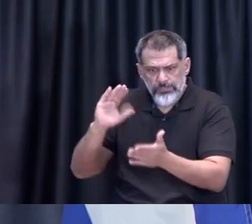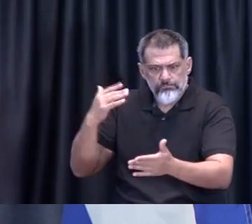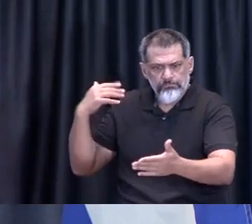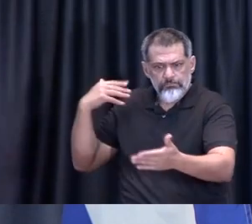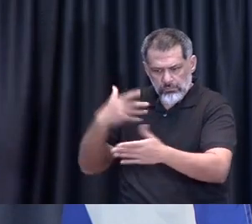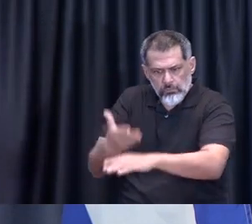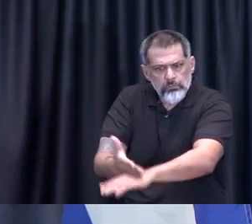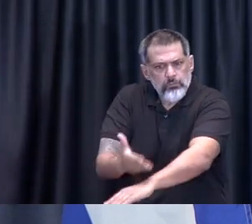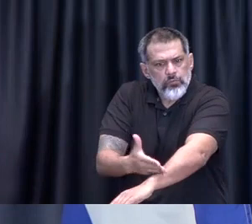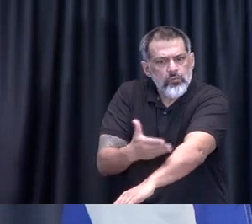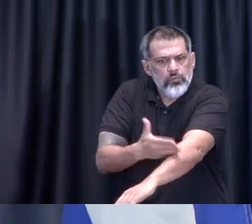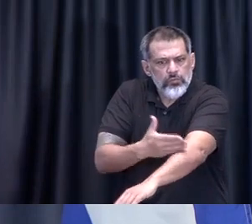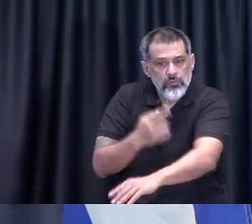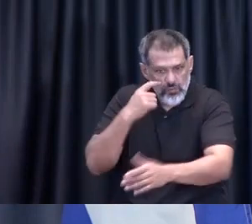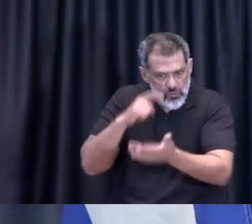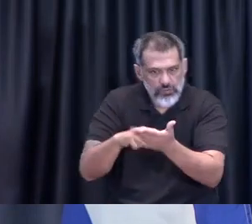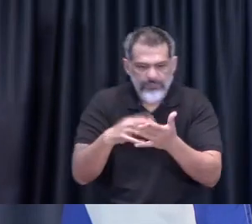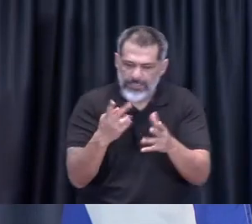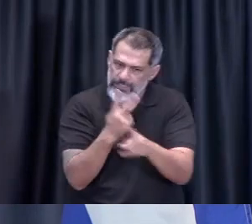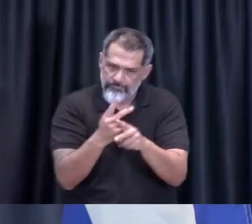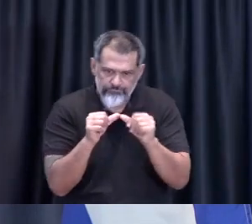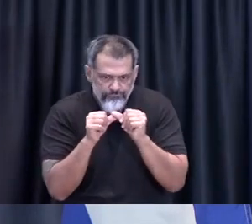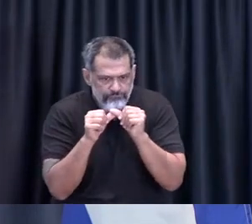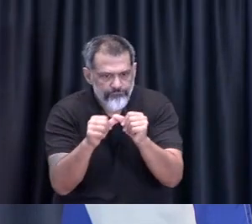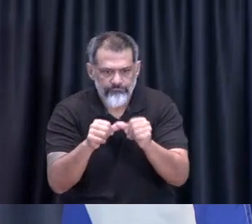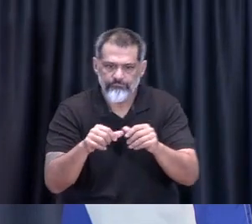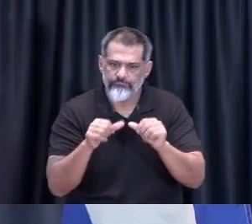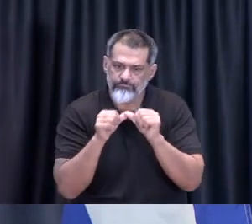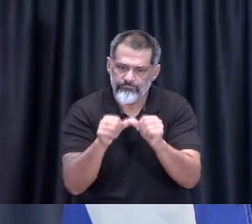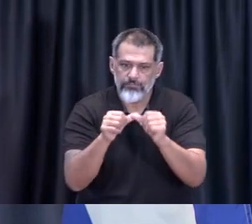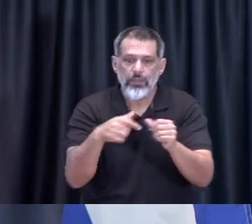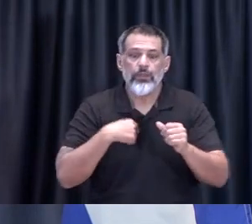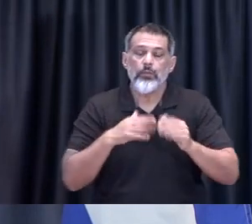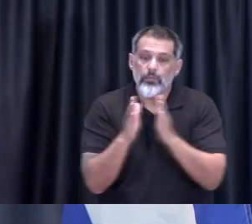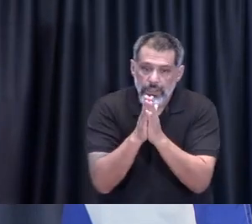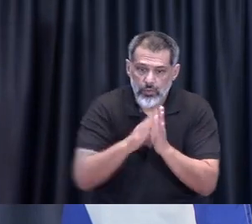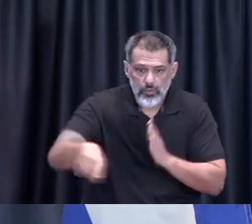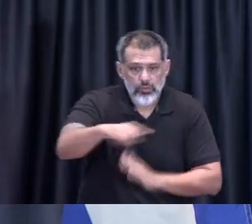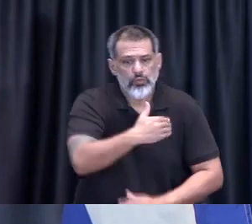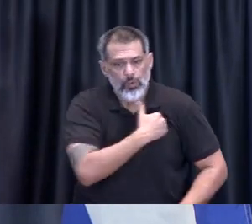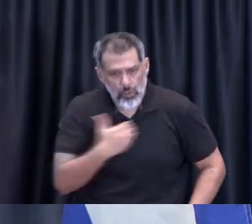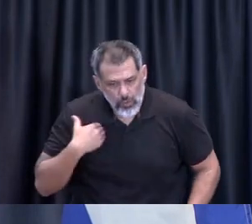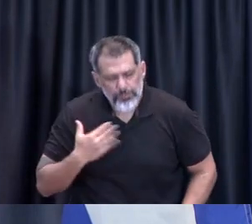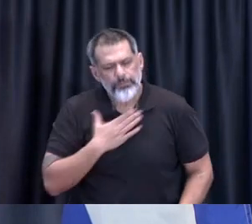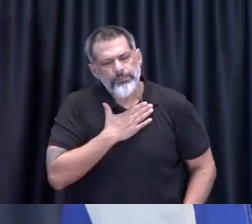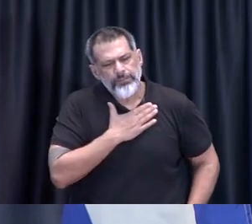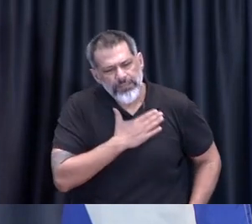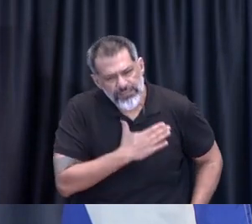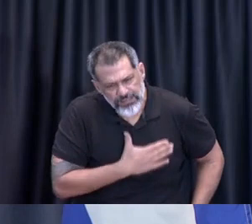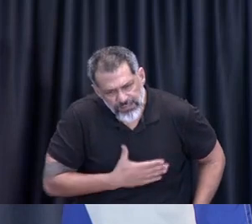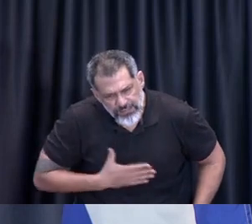Right. So I ask that Torontonians continue to put all the lessons we've learned over the last